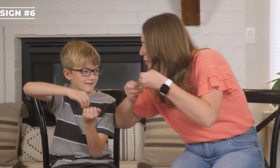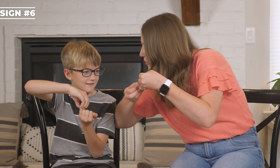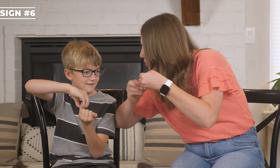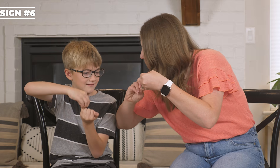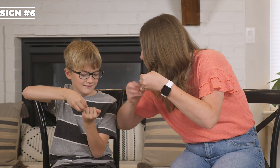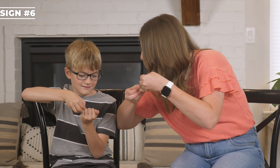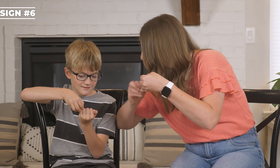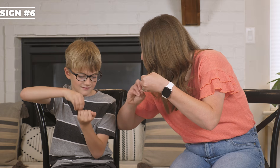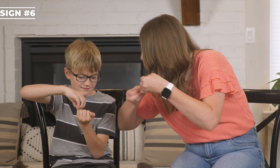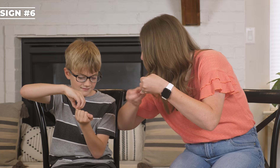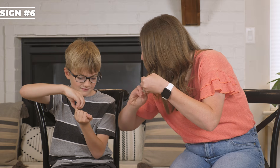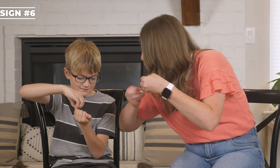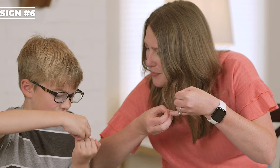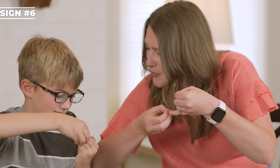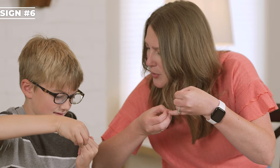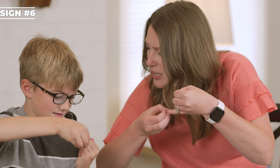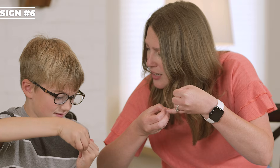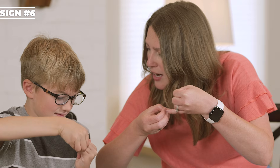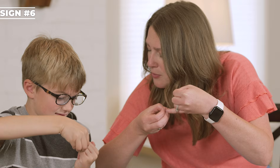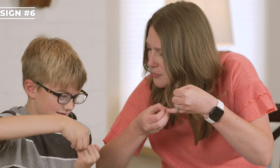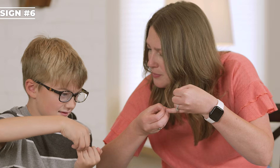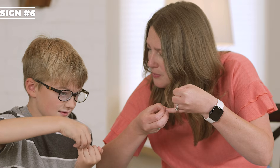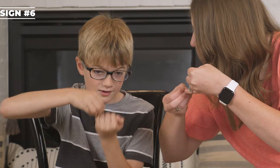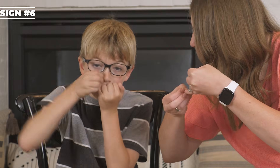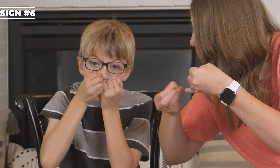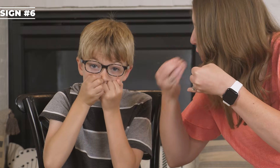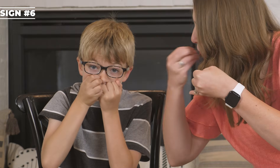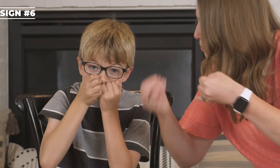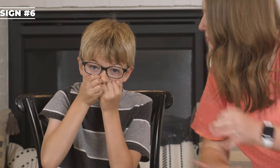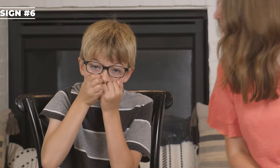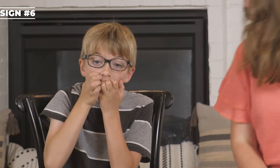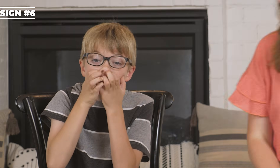Good job. You want to eat it now?